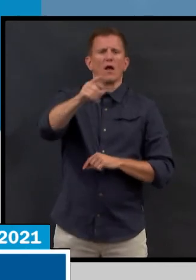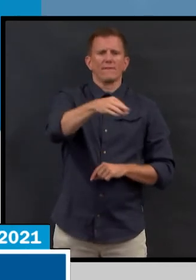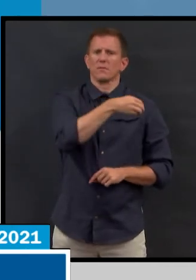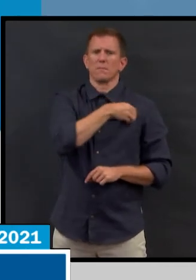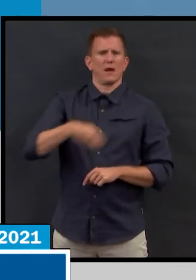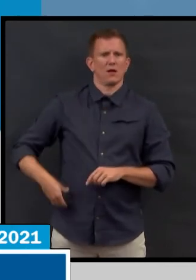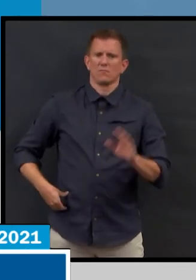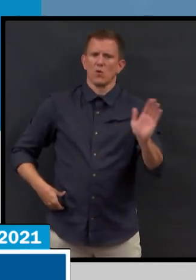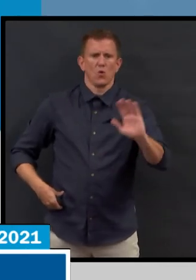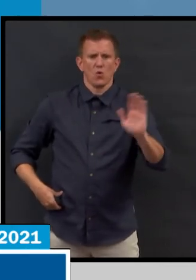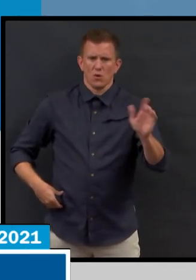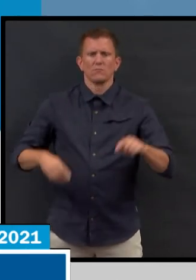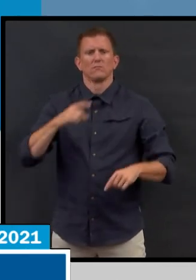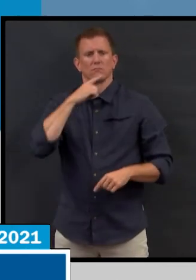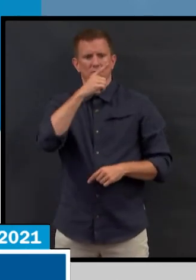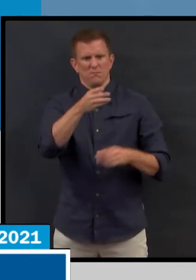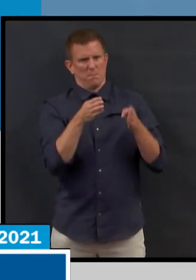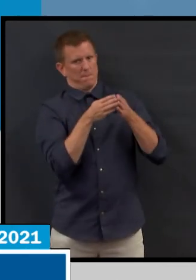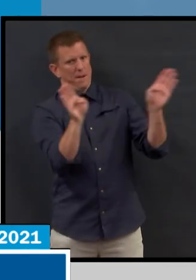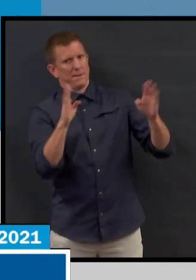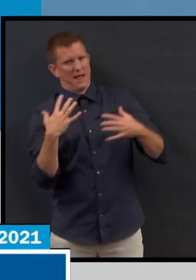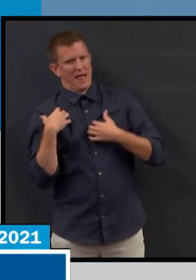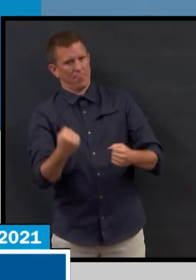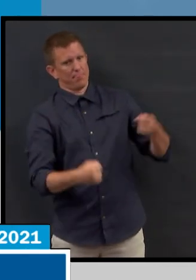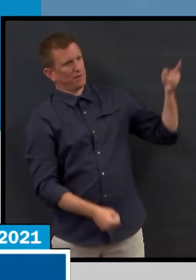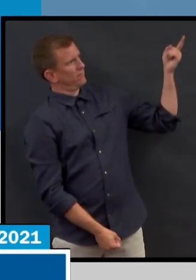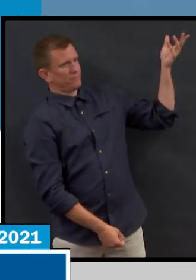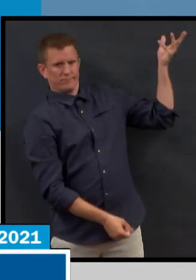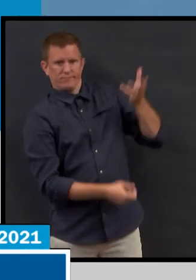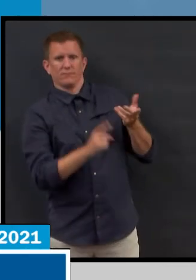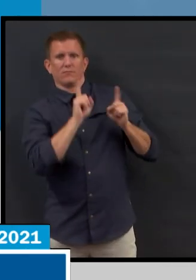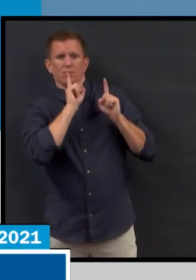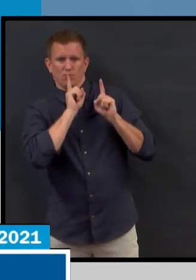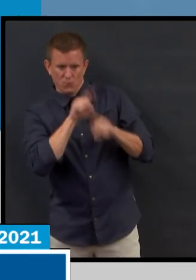approve through bob's uh recommendation and his team's recommendation based on the data that we